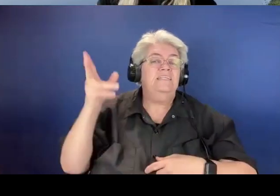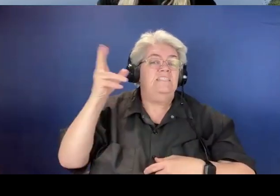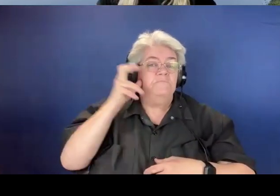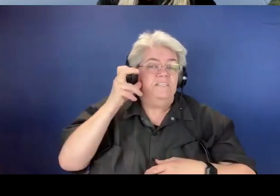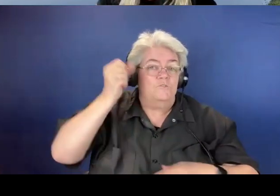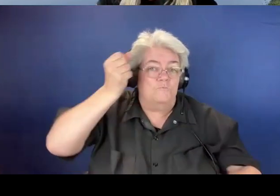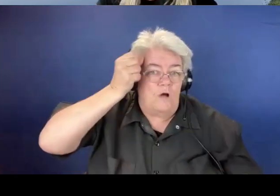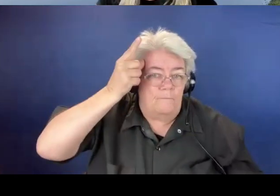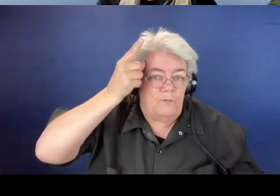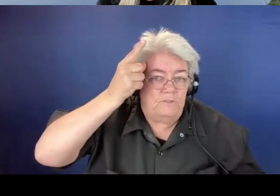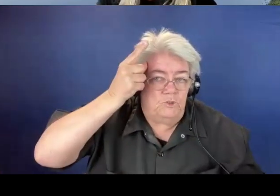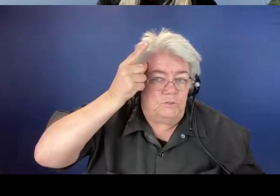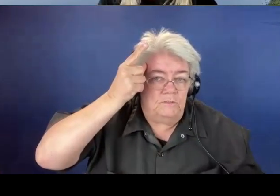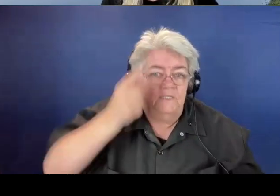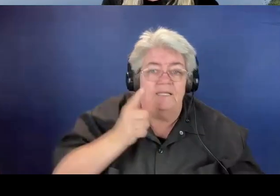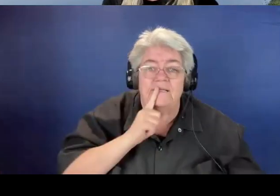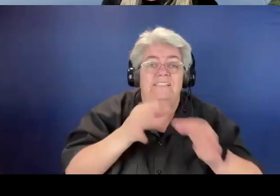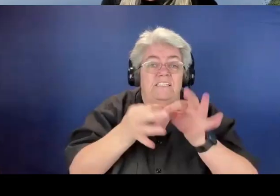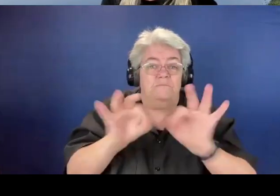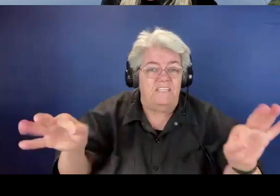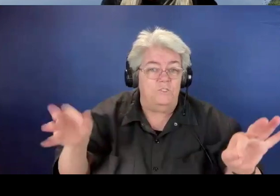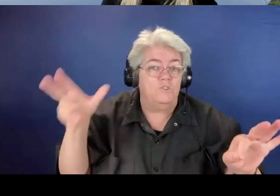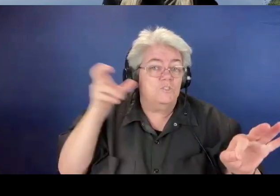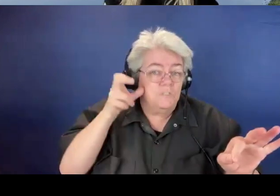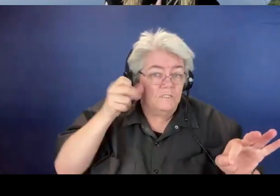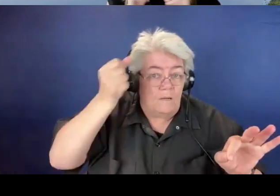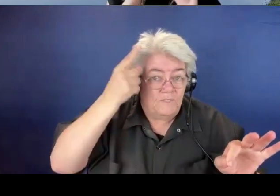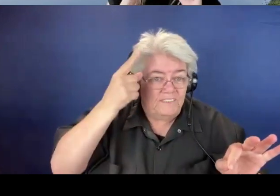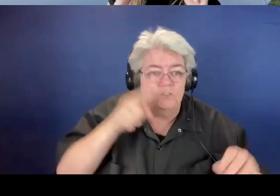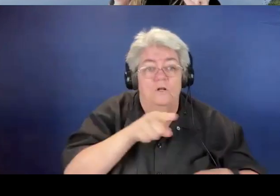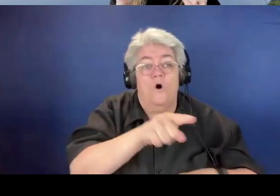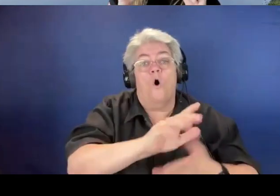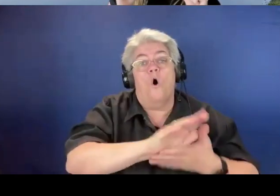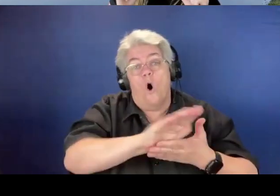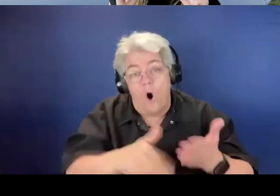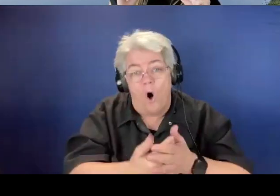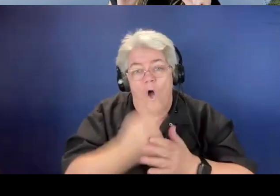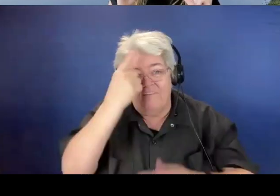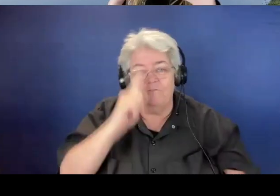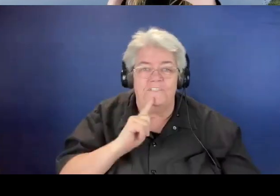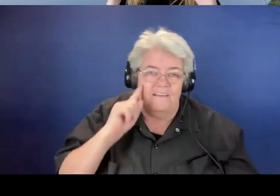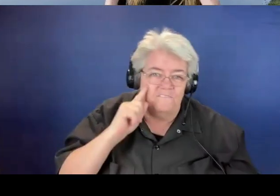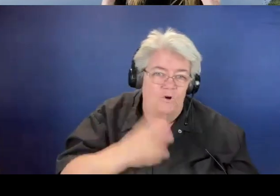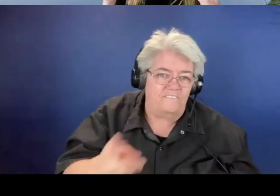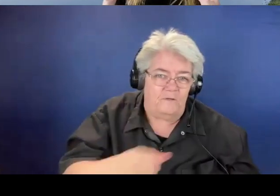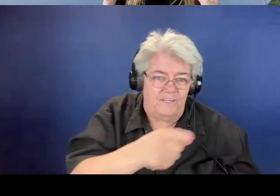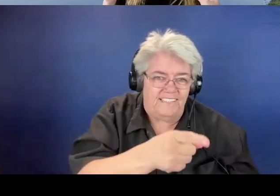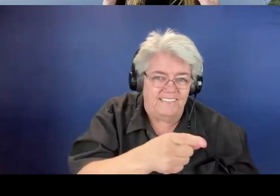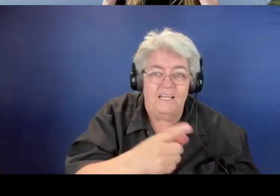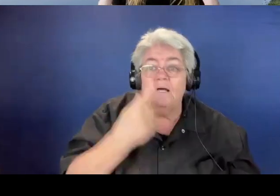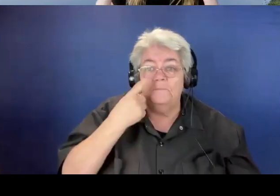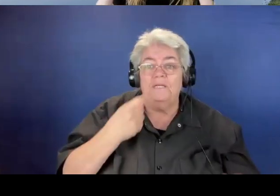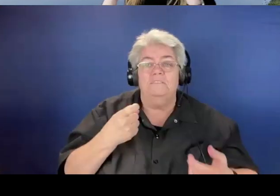All of these are specific to children who are deaf and hard of hearing because remember what we talked about in assessment.